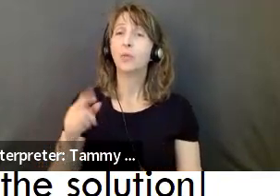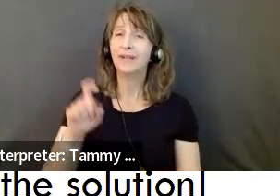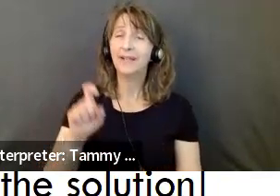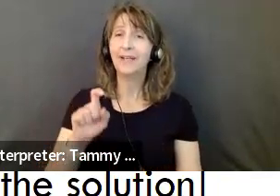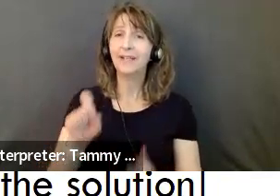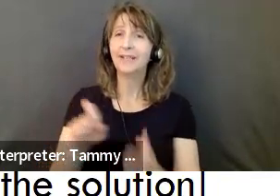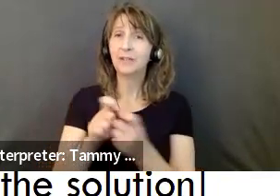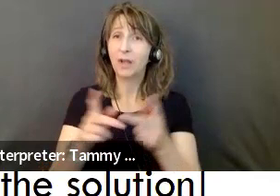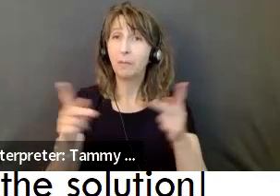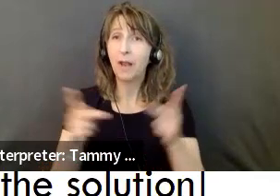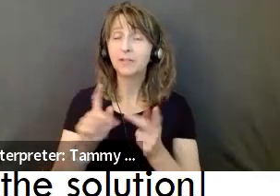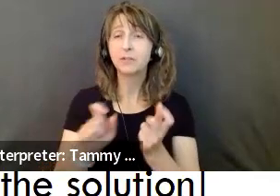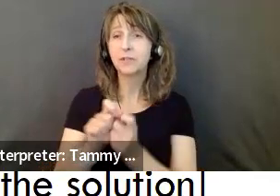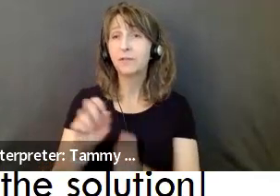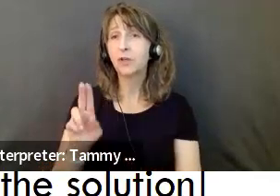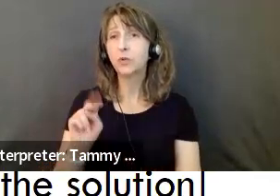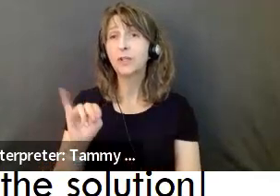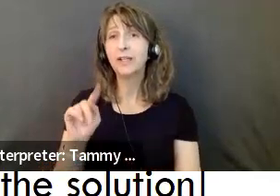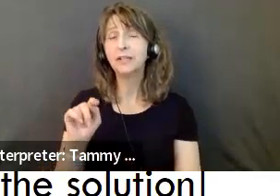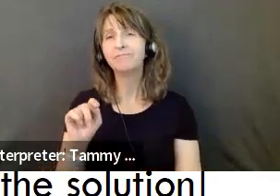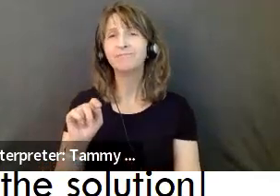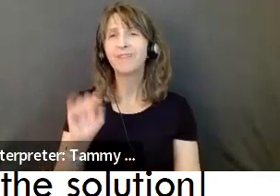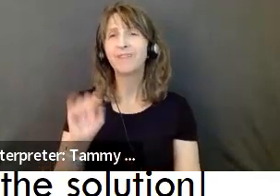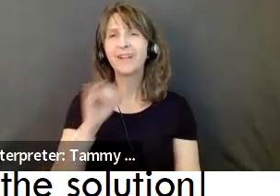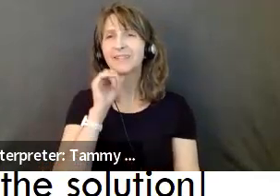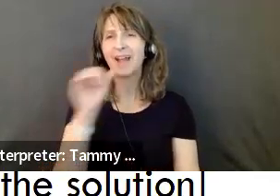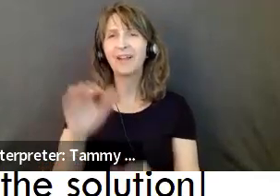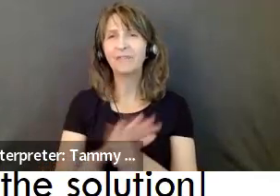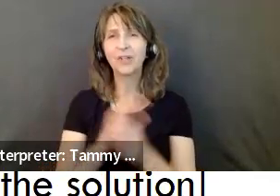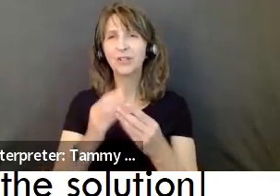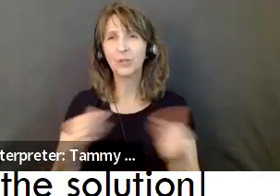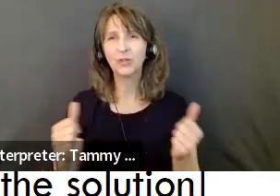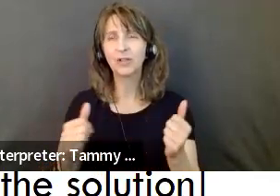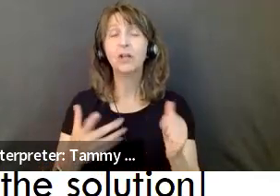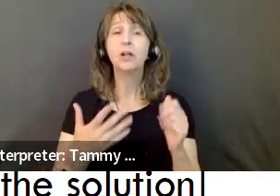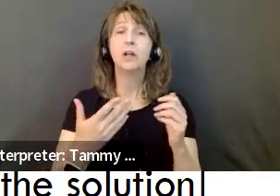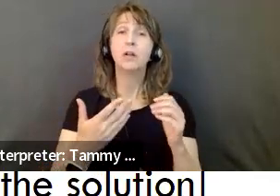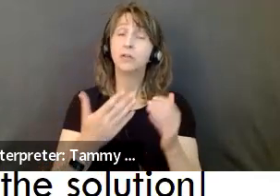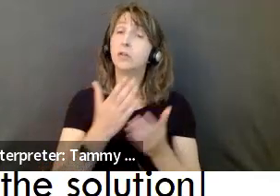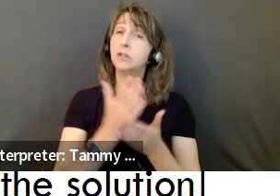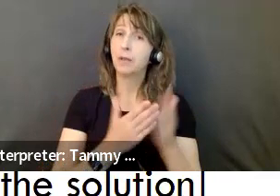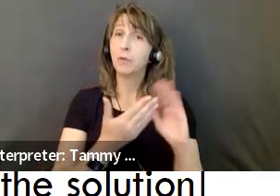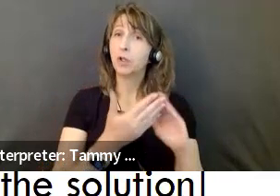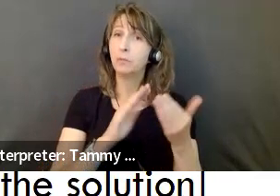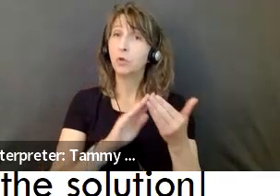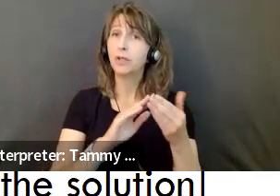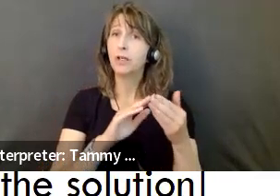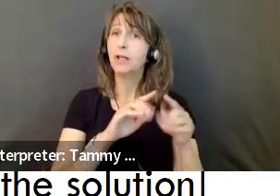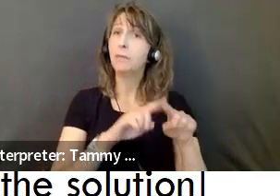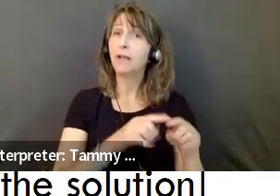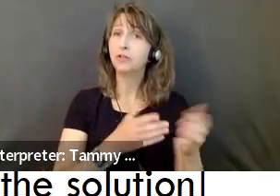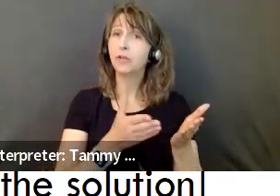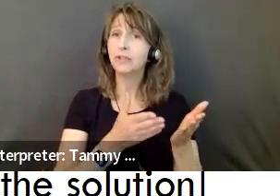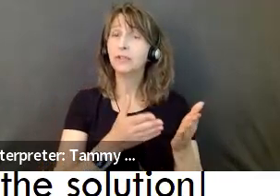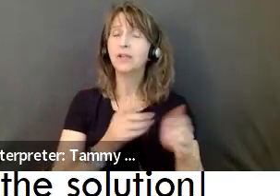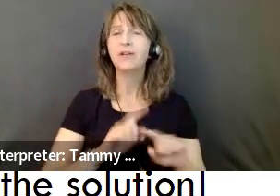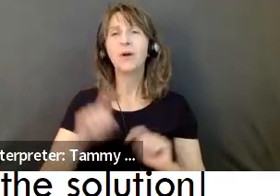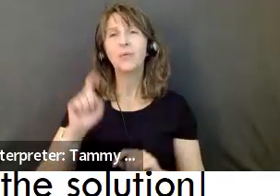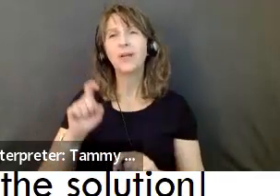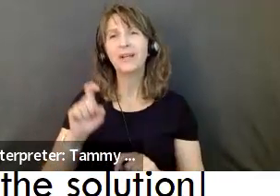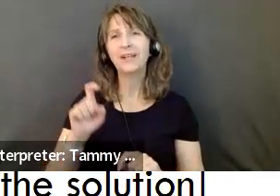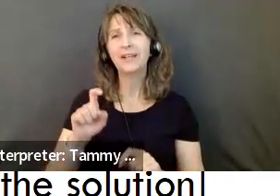There are community based services. We have, a need for significant changes in additions to crisis services.